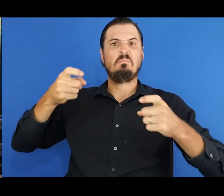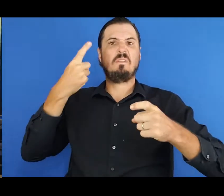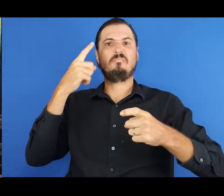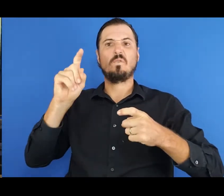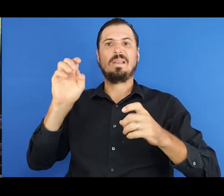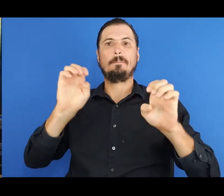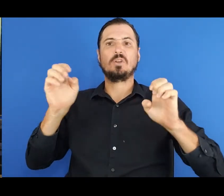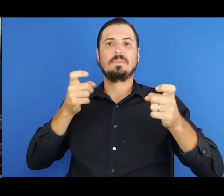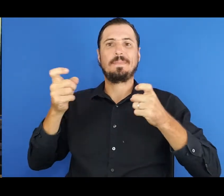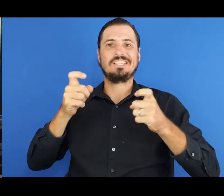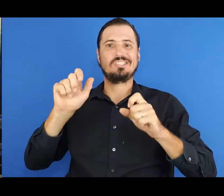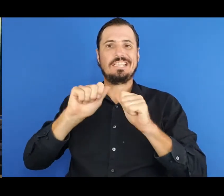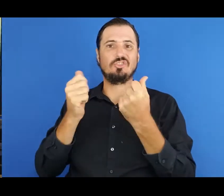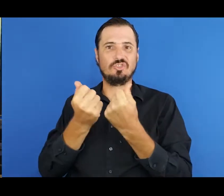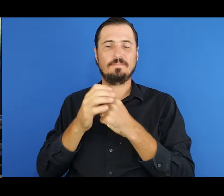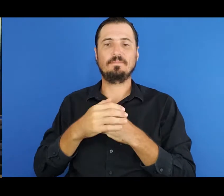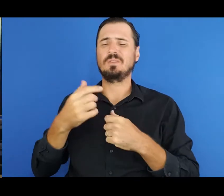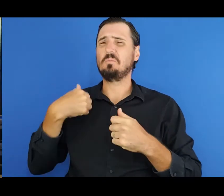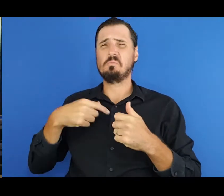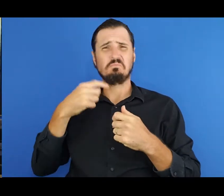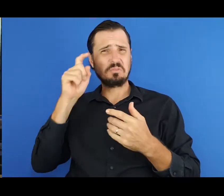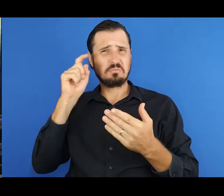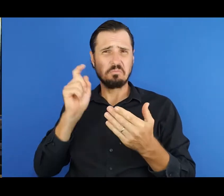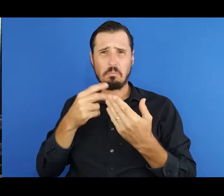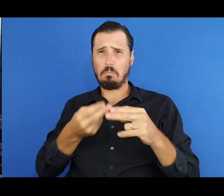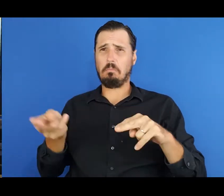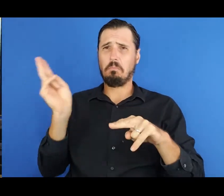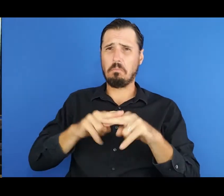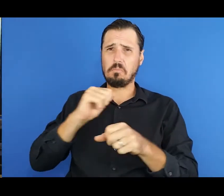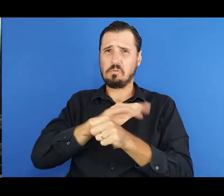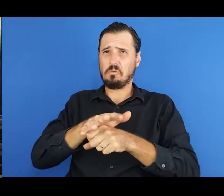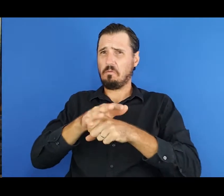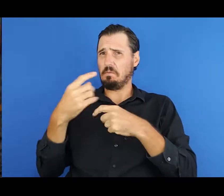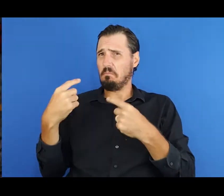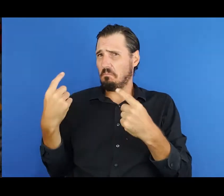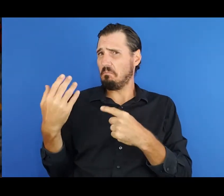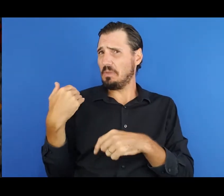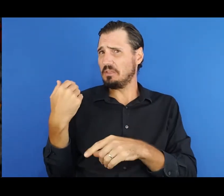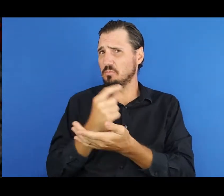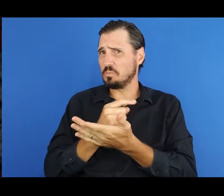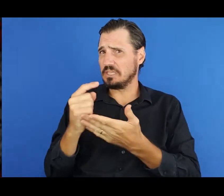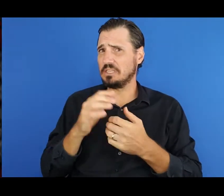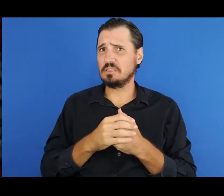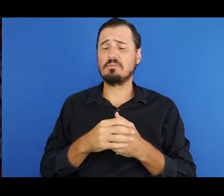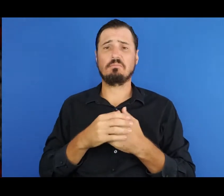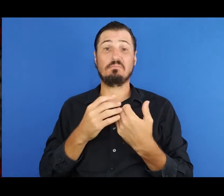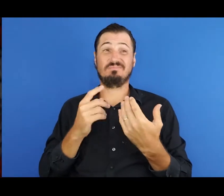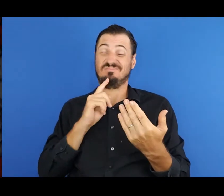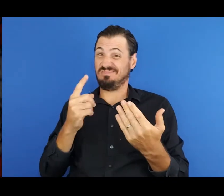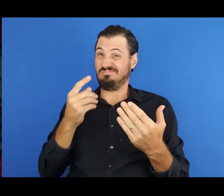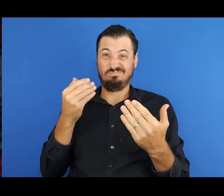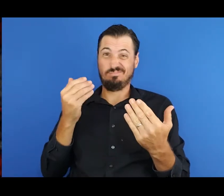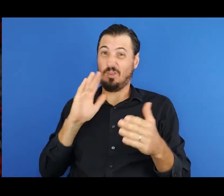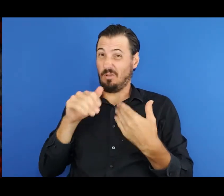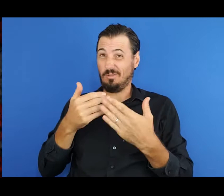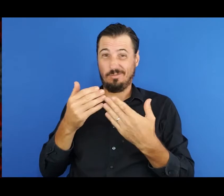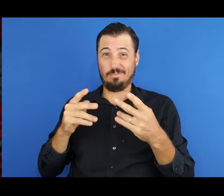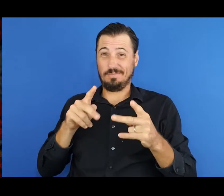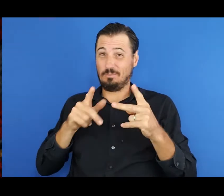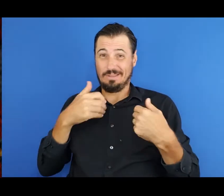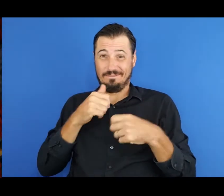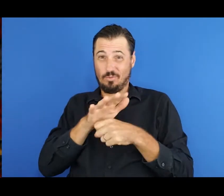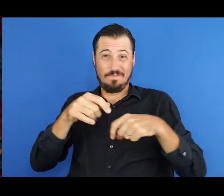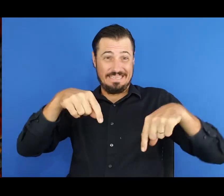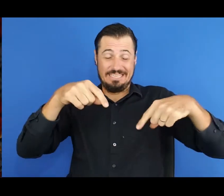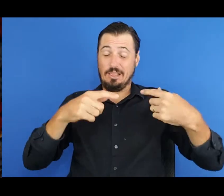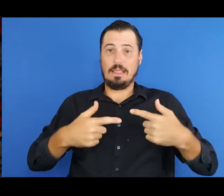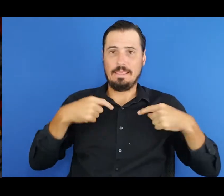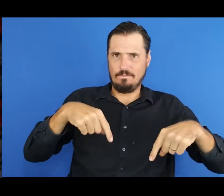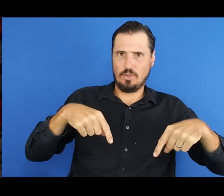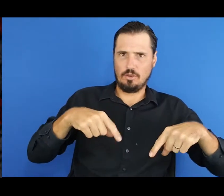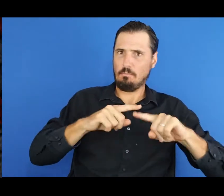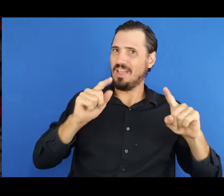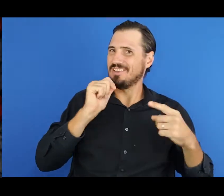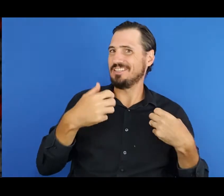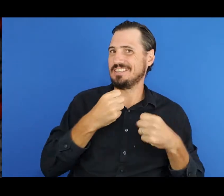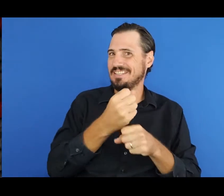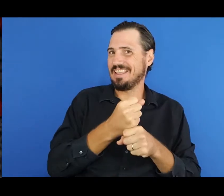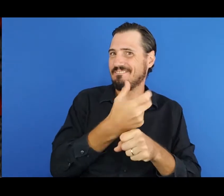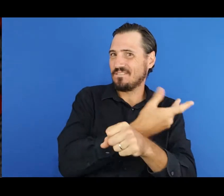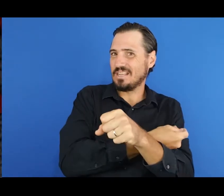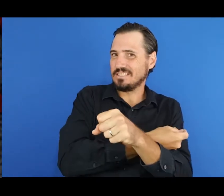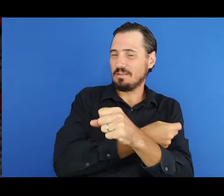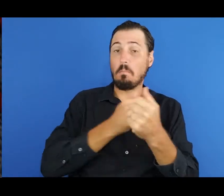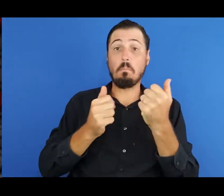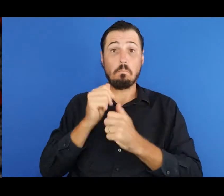We have seen a spike in cases of COVID-19 over the past week. Almost all of the cases are Kauai residents who were NOT vaccinated. Many of them got the disease after coming into